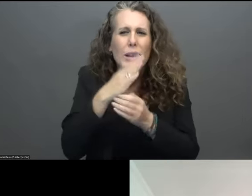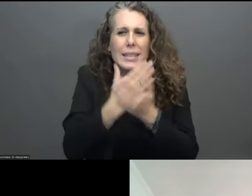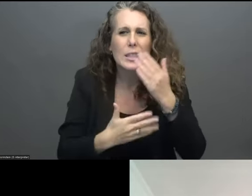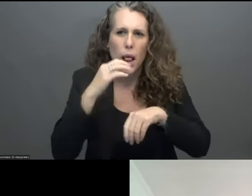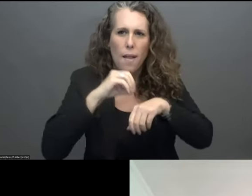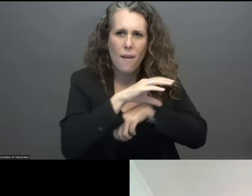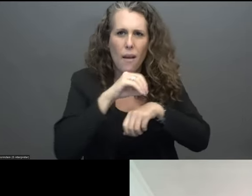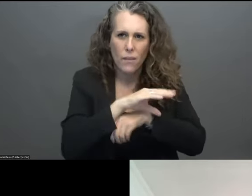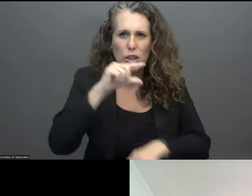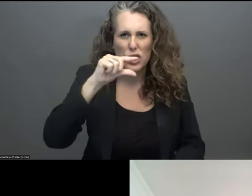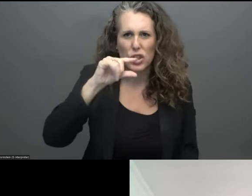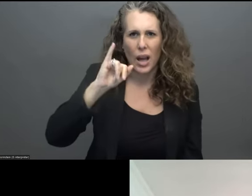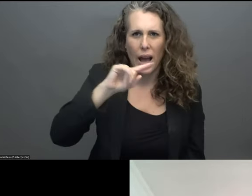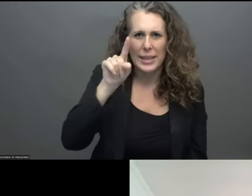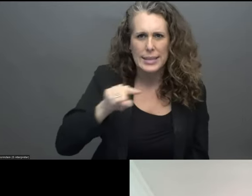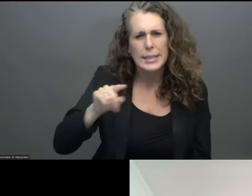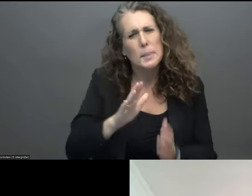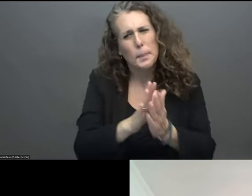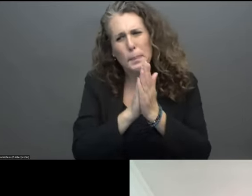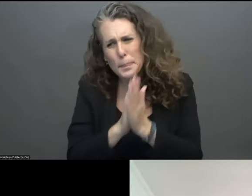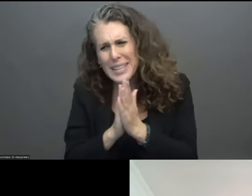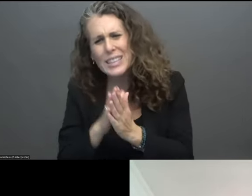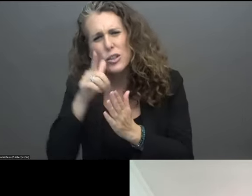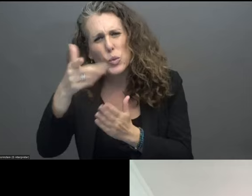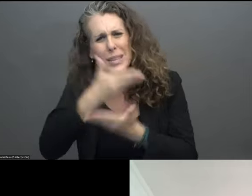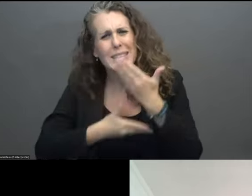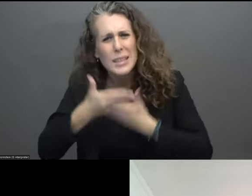and on the gap with Sandra Jay said, When pathogenic newly backed by Jay said, Eric